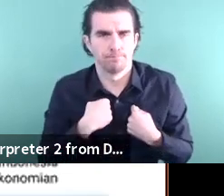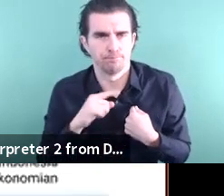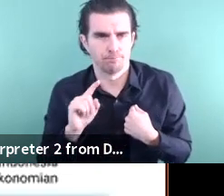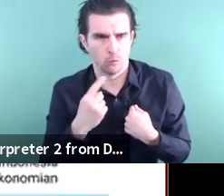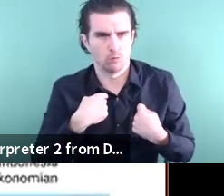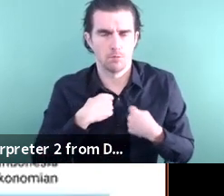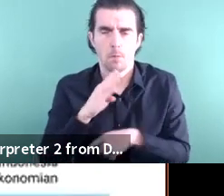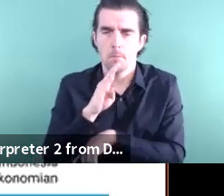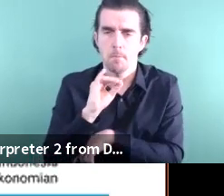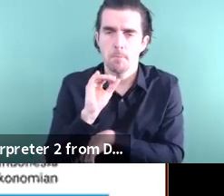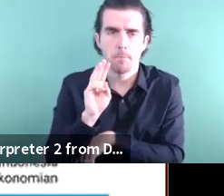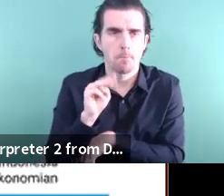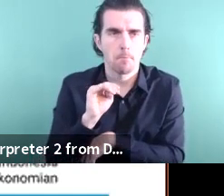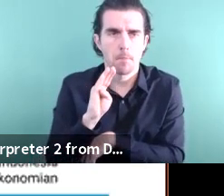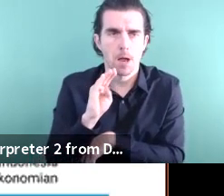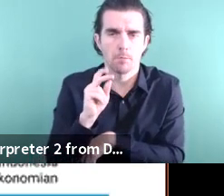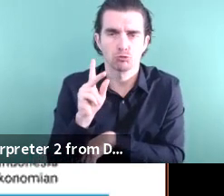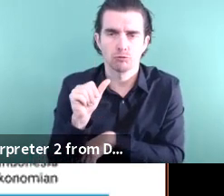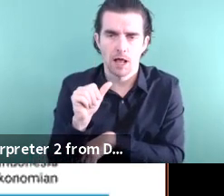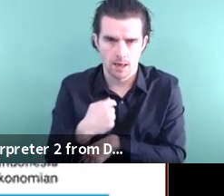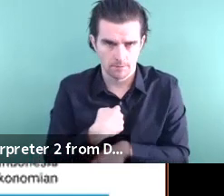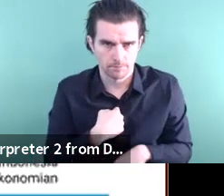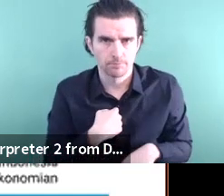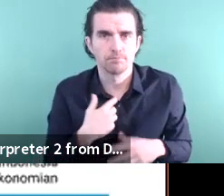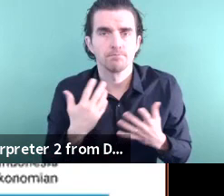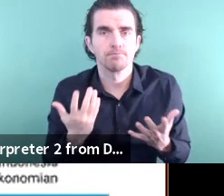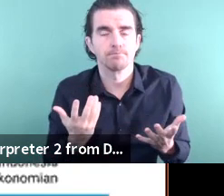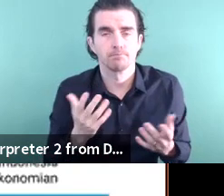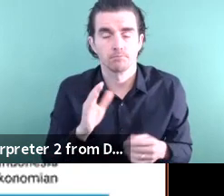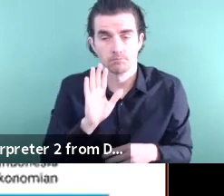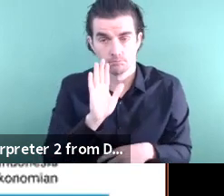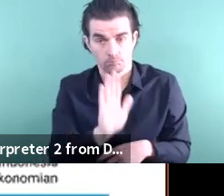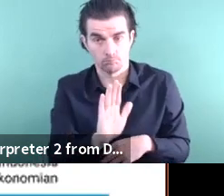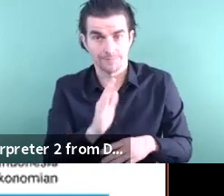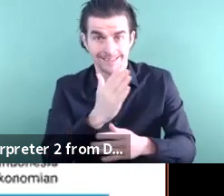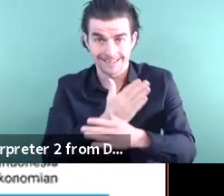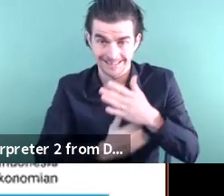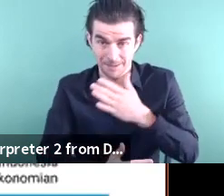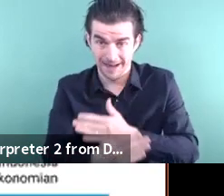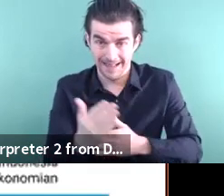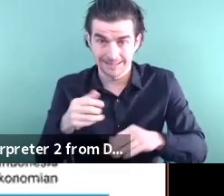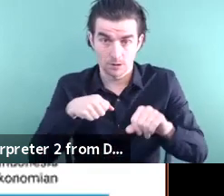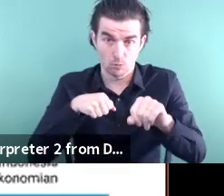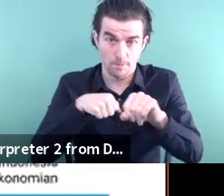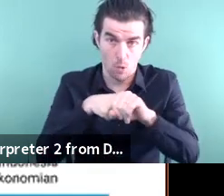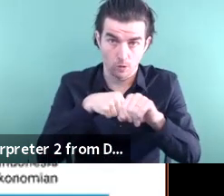developed and the implementing regulations are going to be drafted soon, but at the